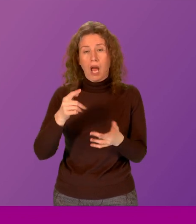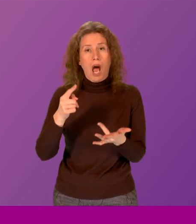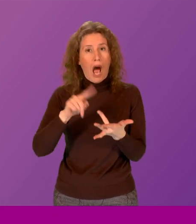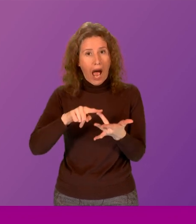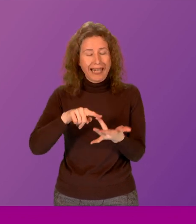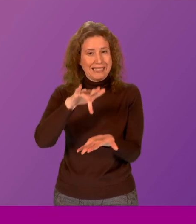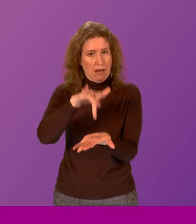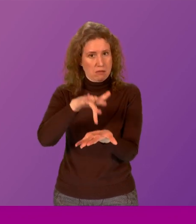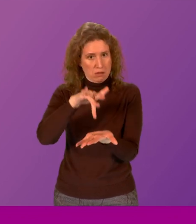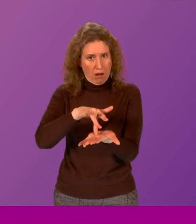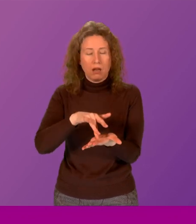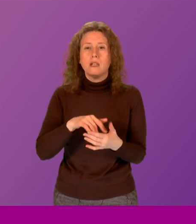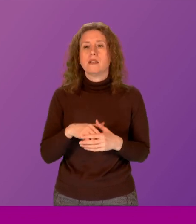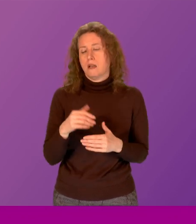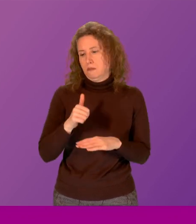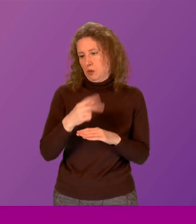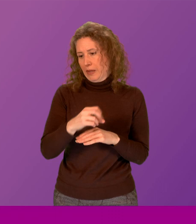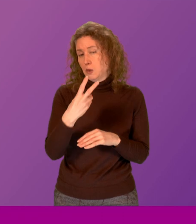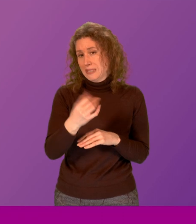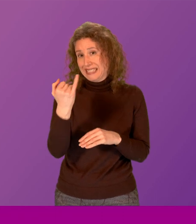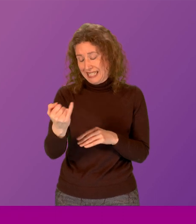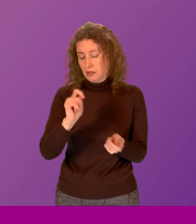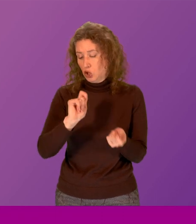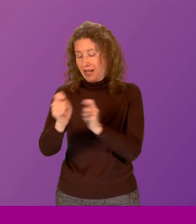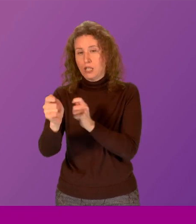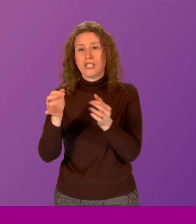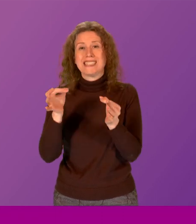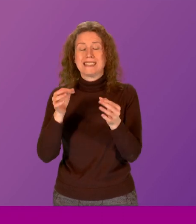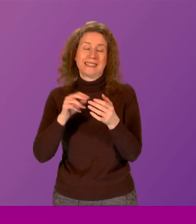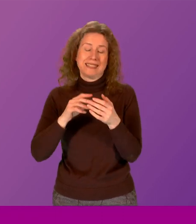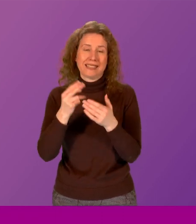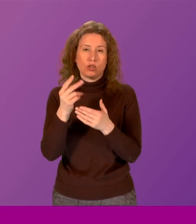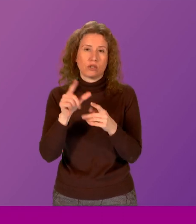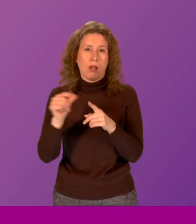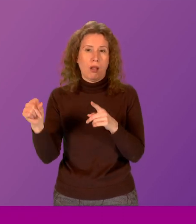by 2026 and pursue a digital-first strategy has come as a shock in the northern isles,